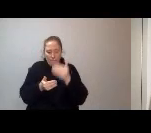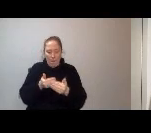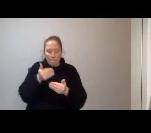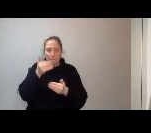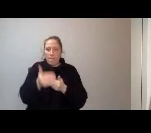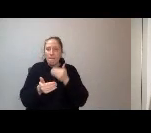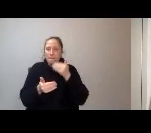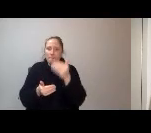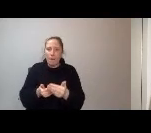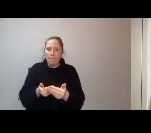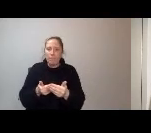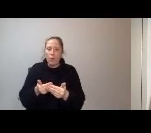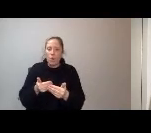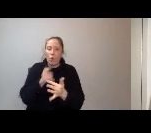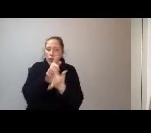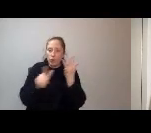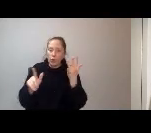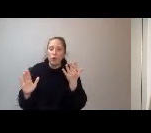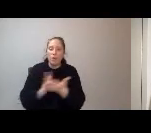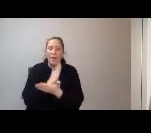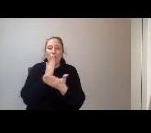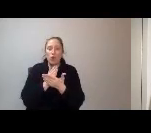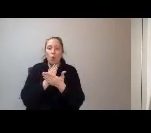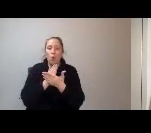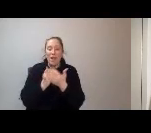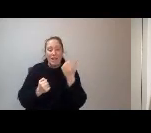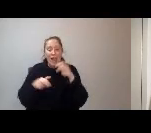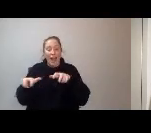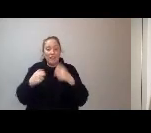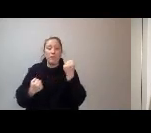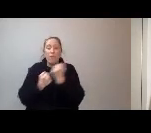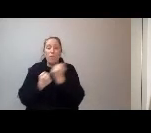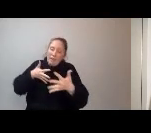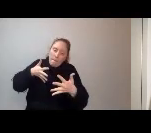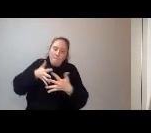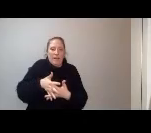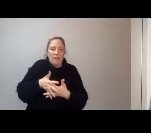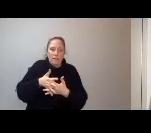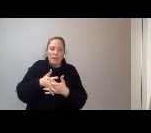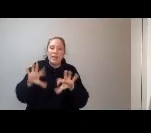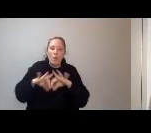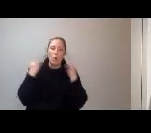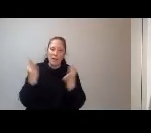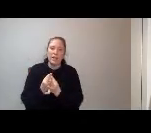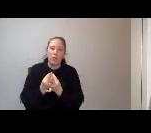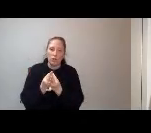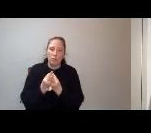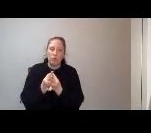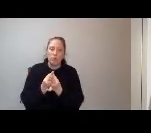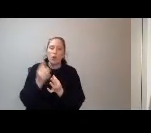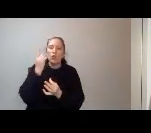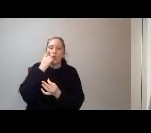to embed active support within their organisation. And we've unpacked the detail under each of these headings,